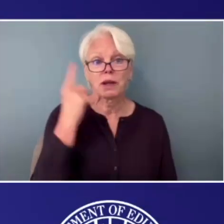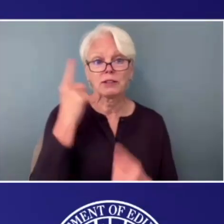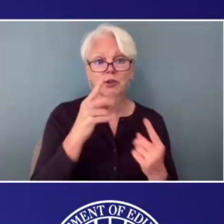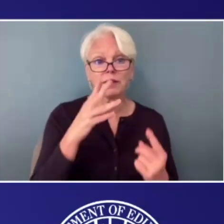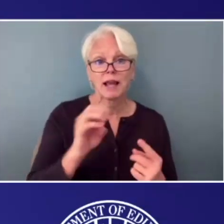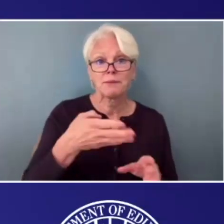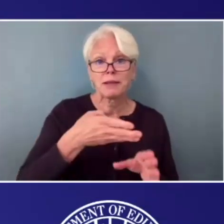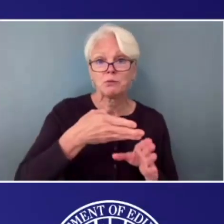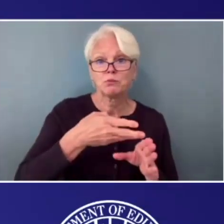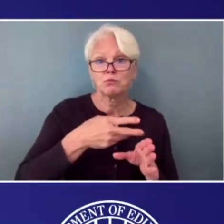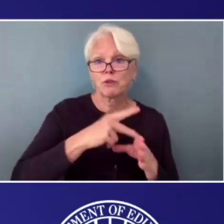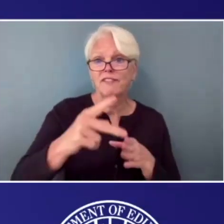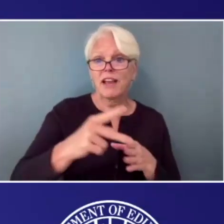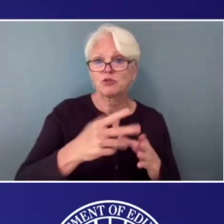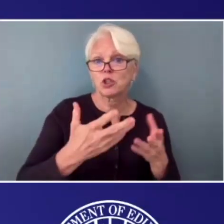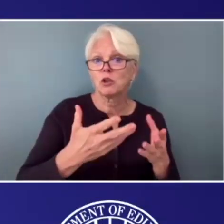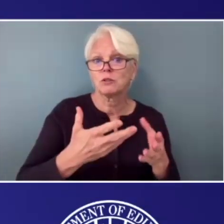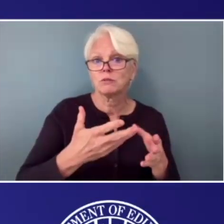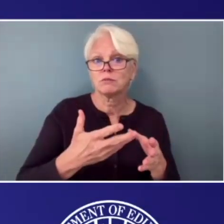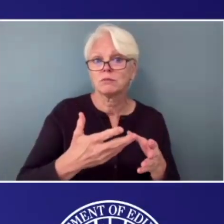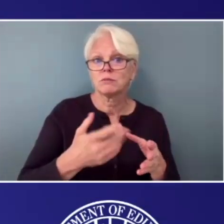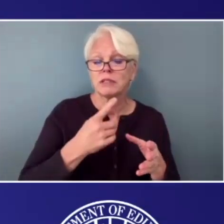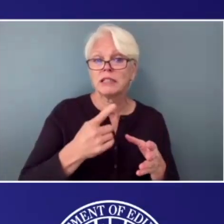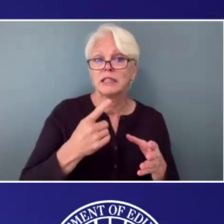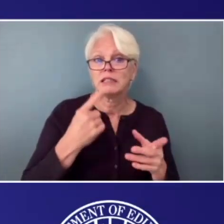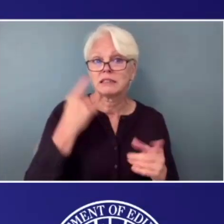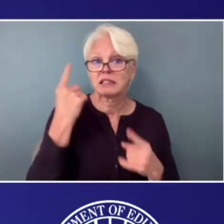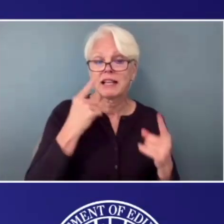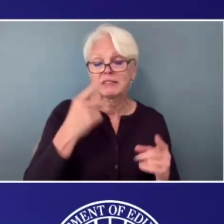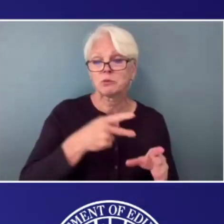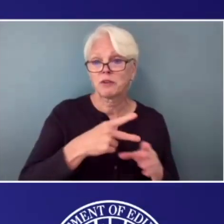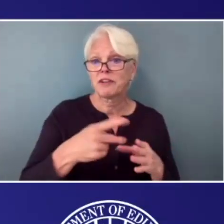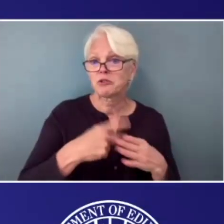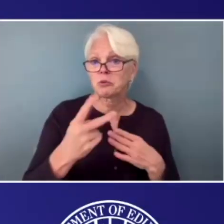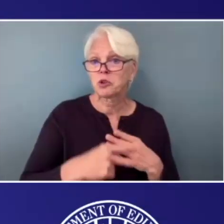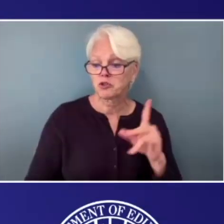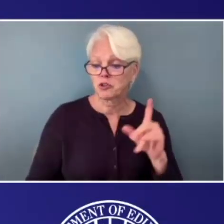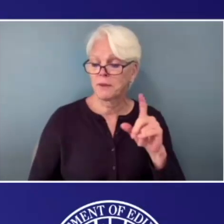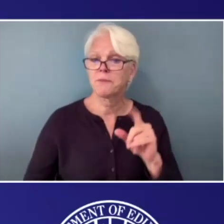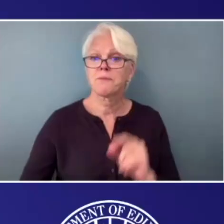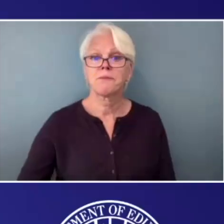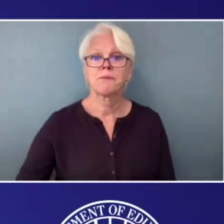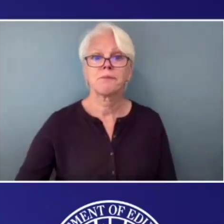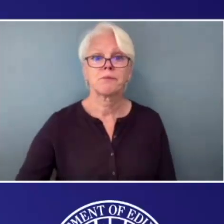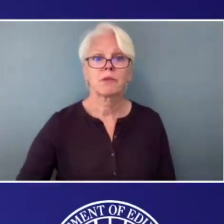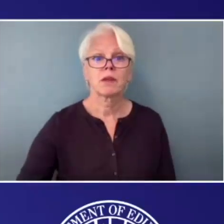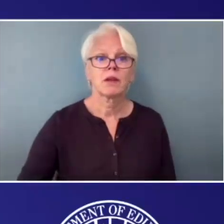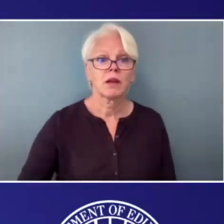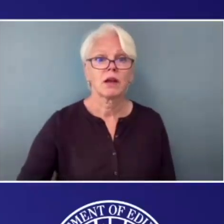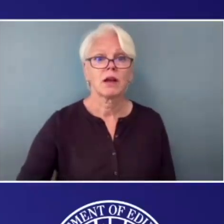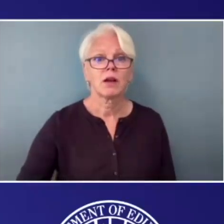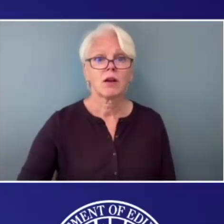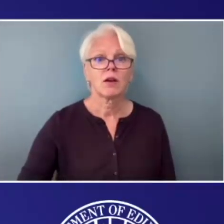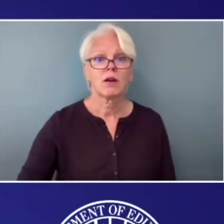is it being considered as a professional program? Excuse me, a professional degree.